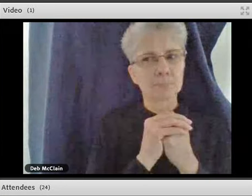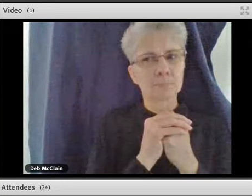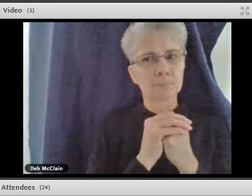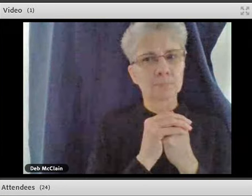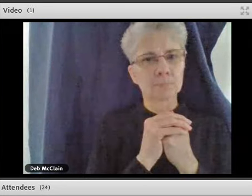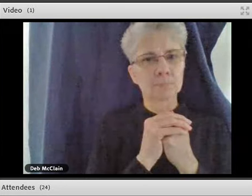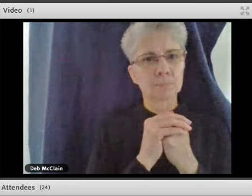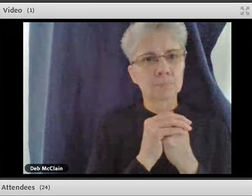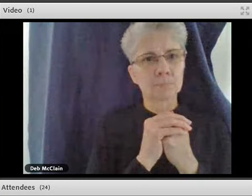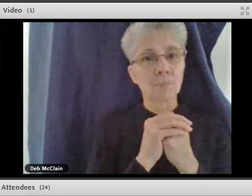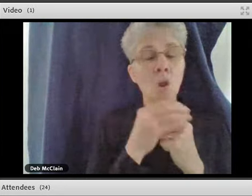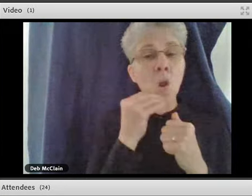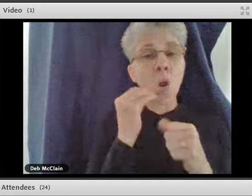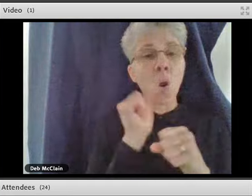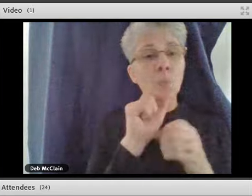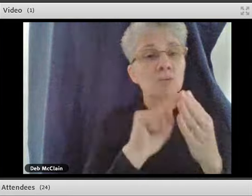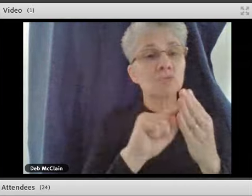better service for everyone.